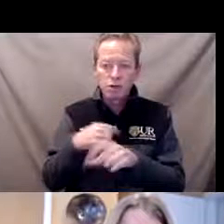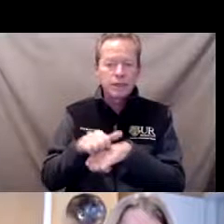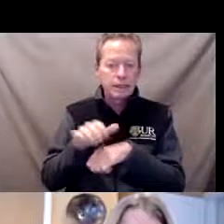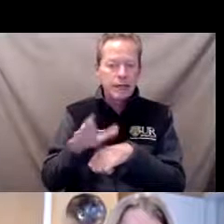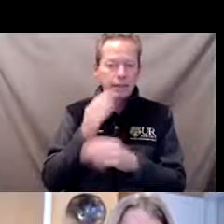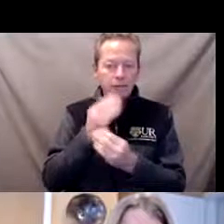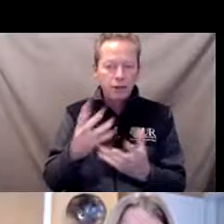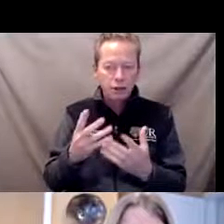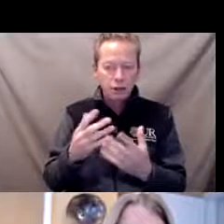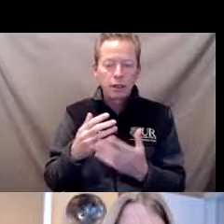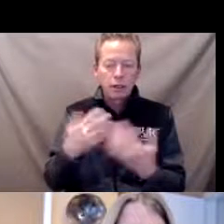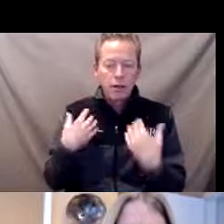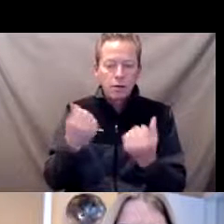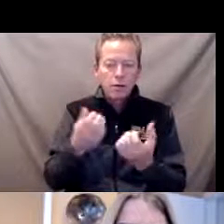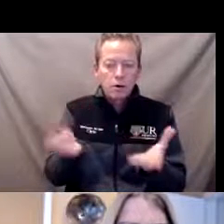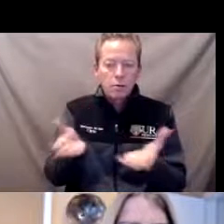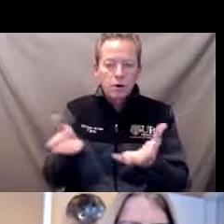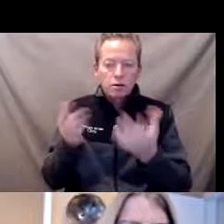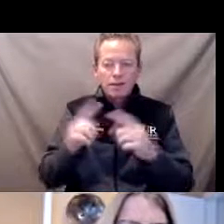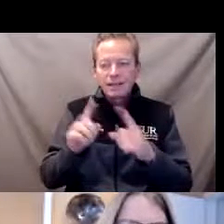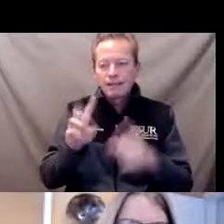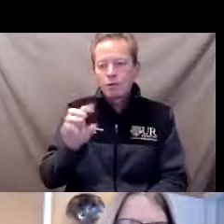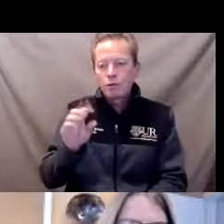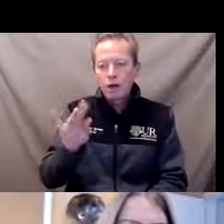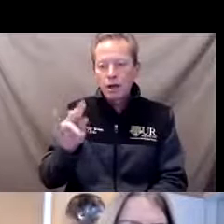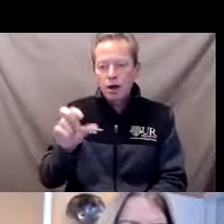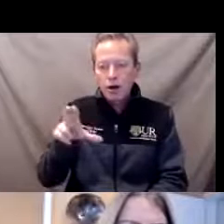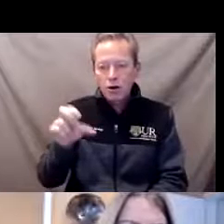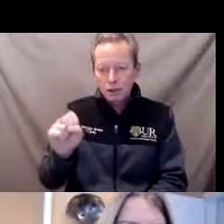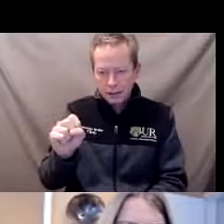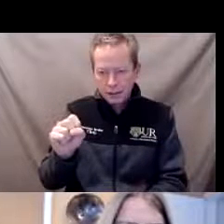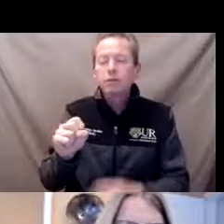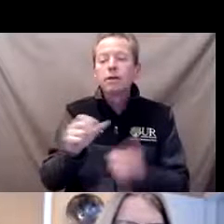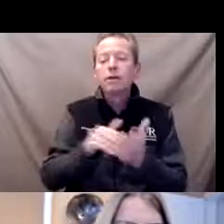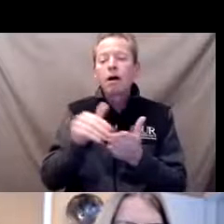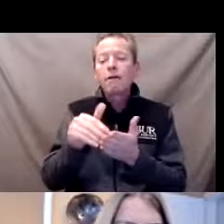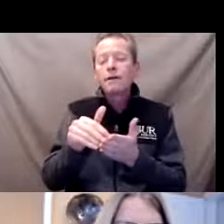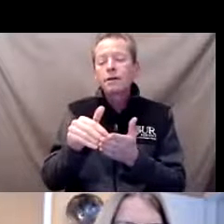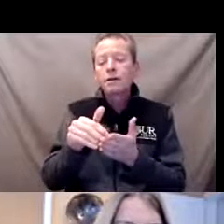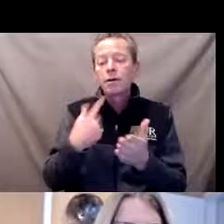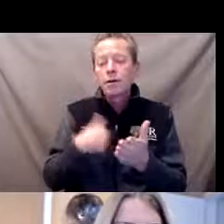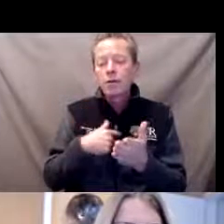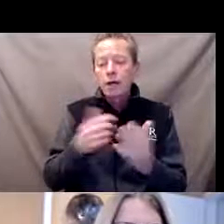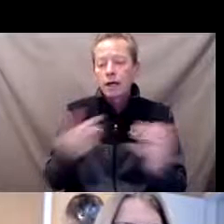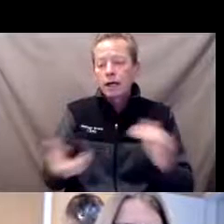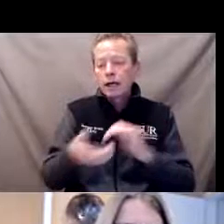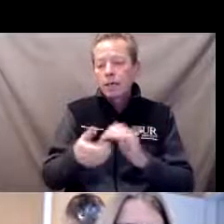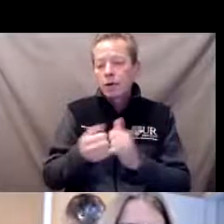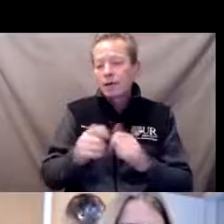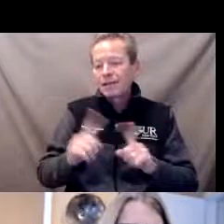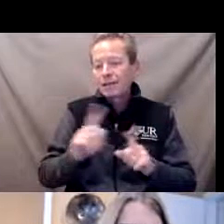health promotion different webinars oftentimes we collaborate with different national organizations